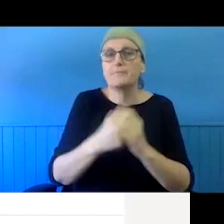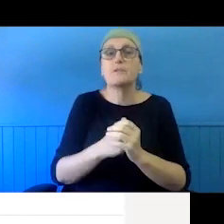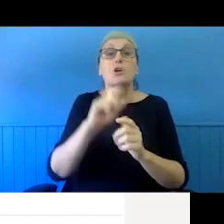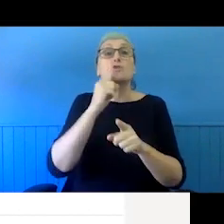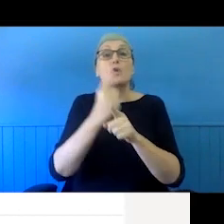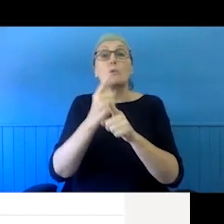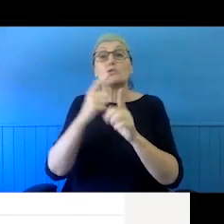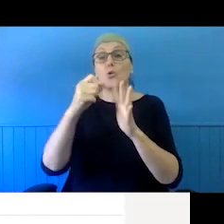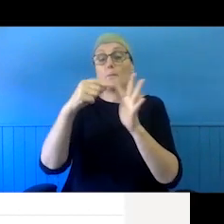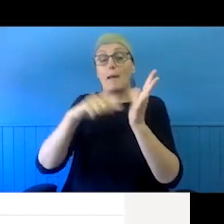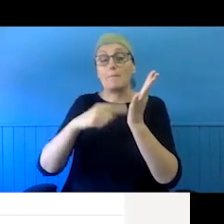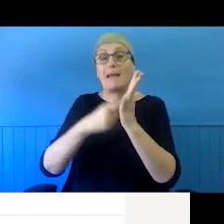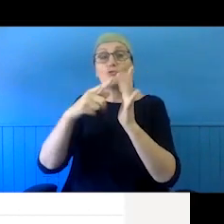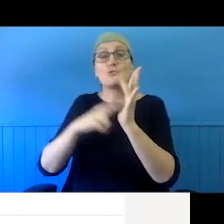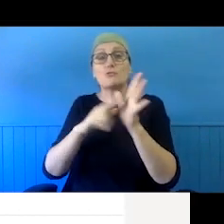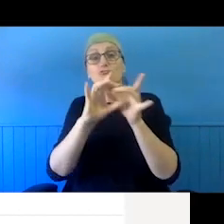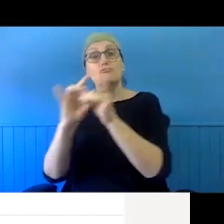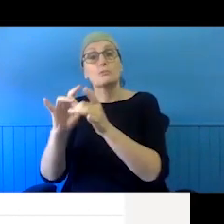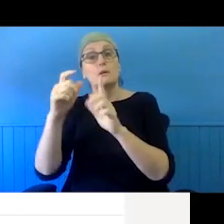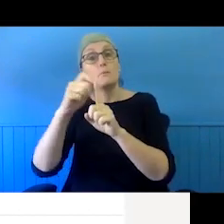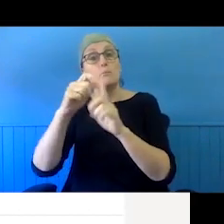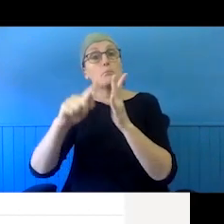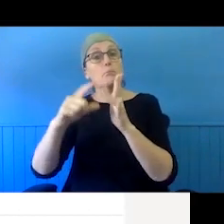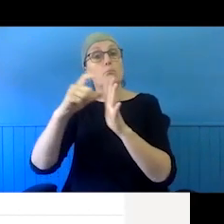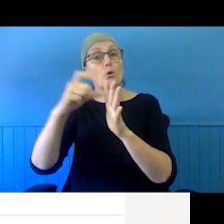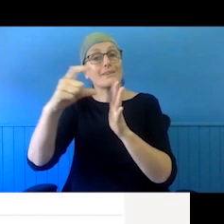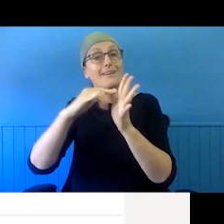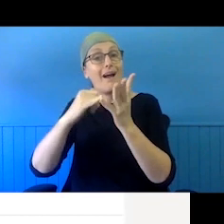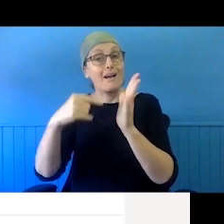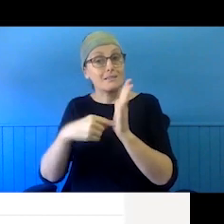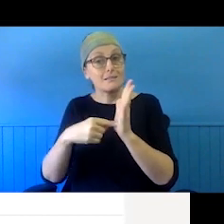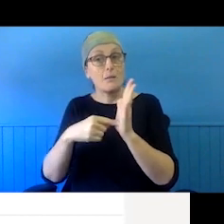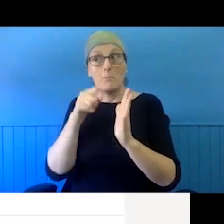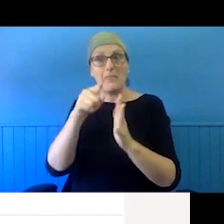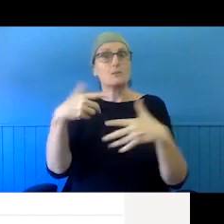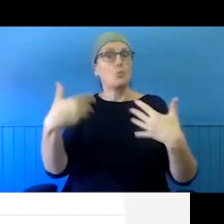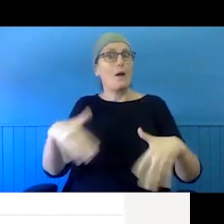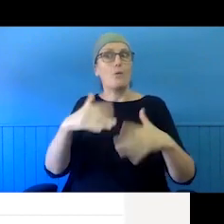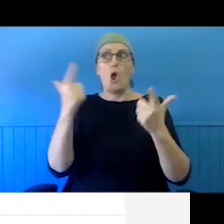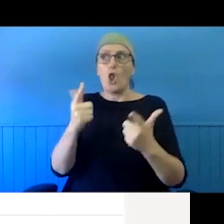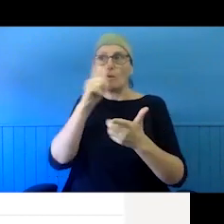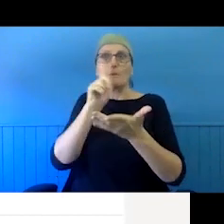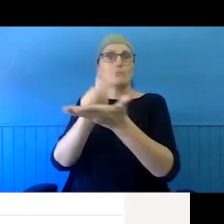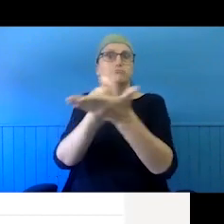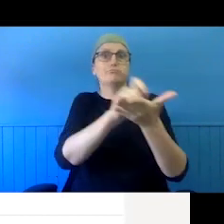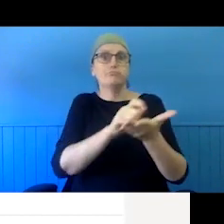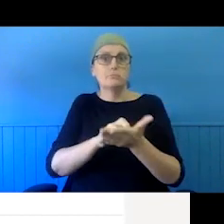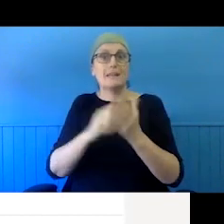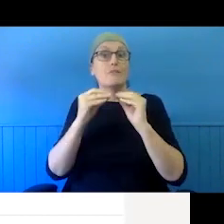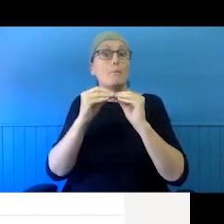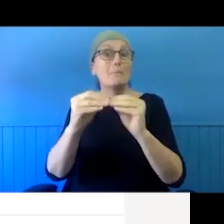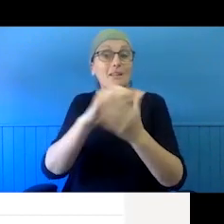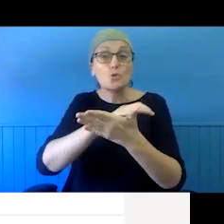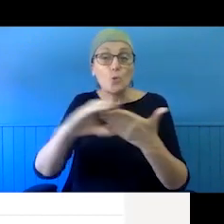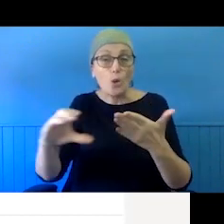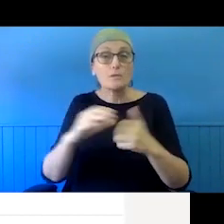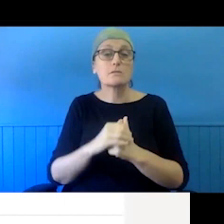money that's now been donated. So they've had 1 billion this year paid